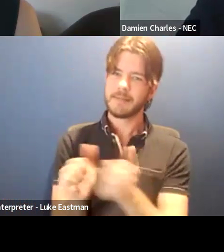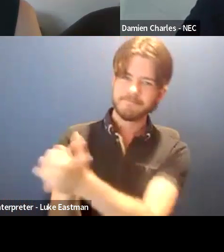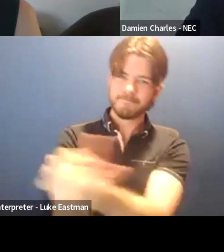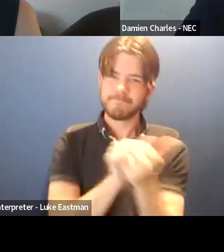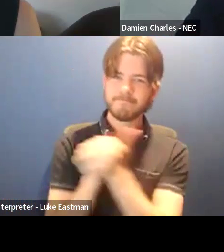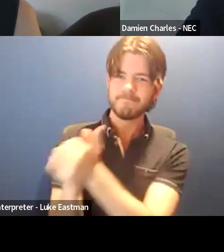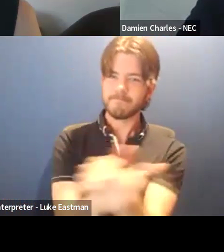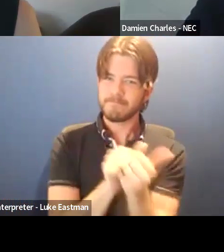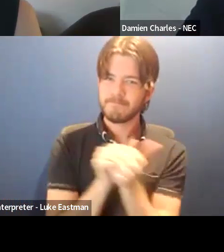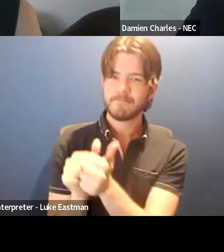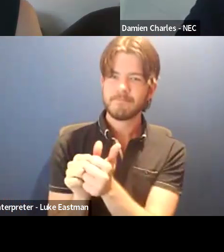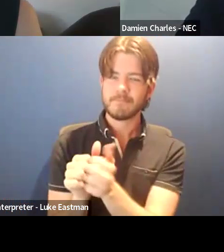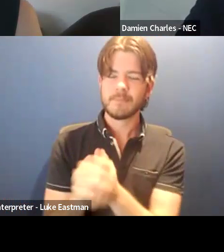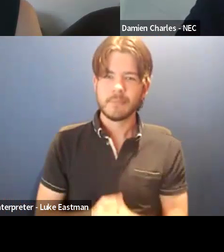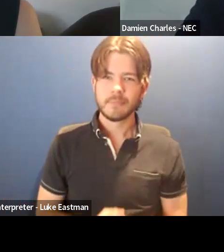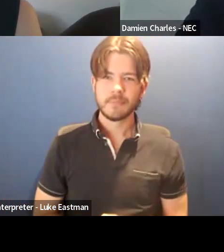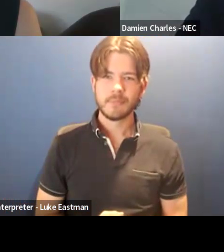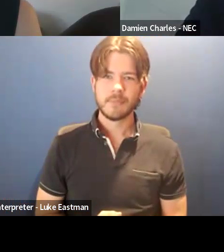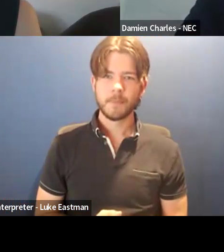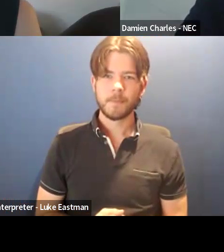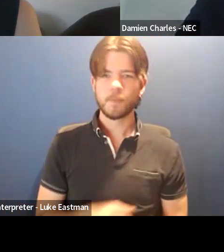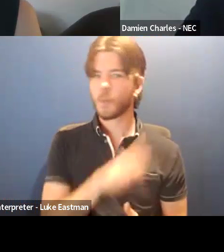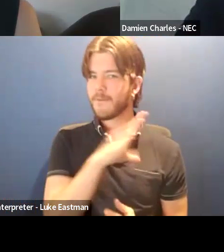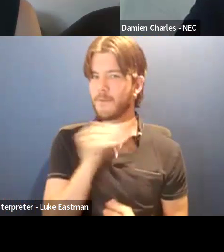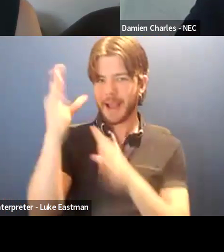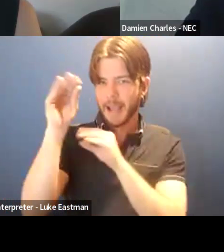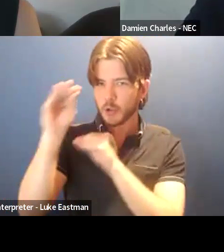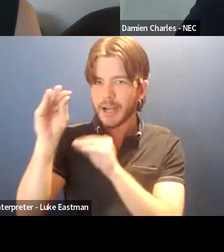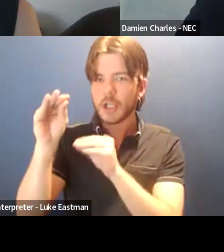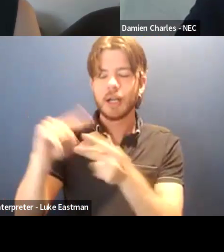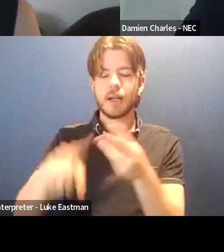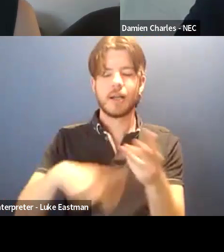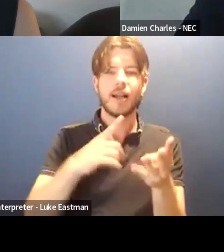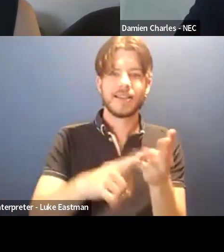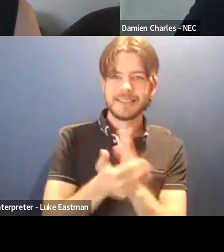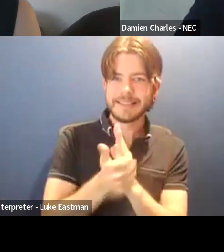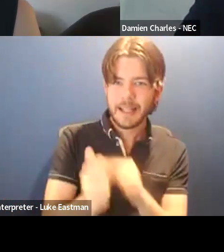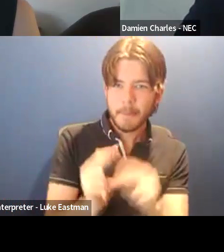workplace you know education or